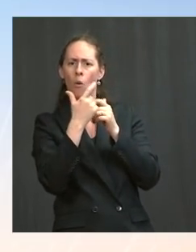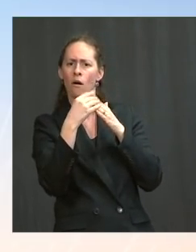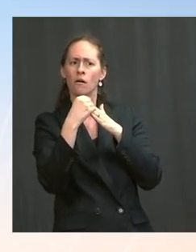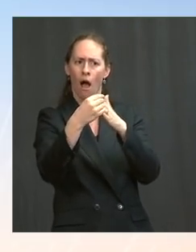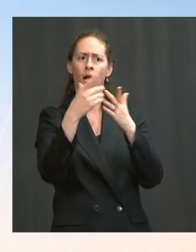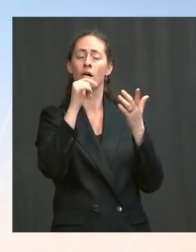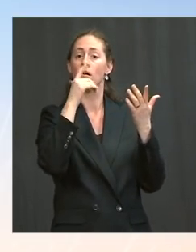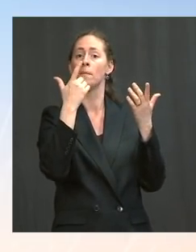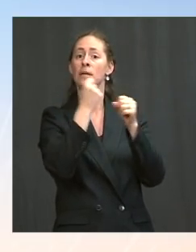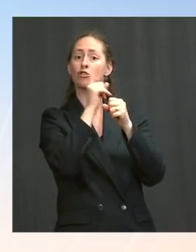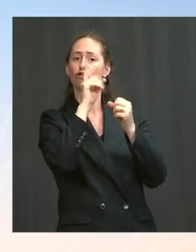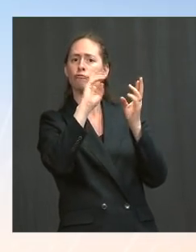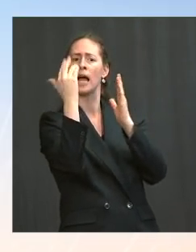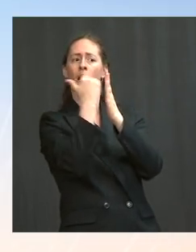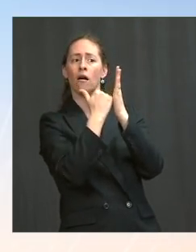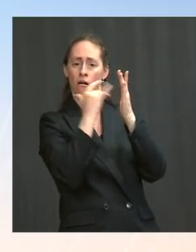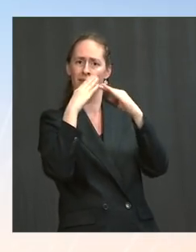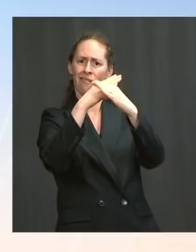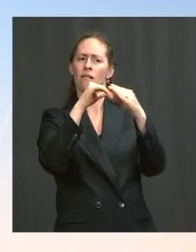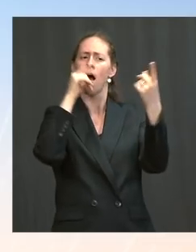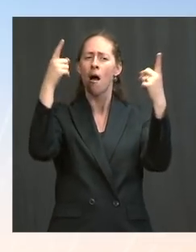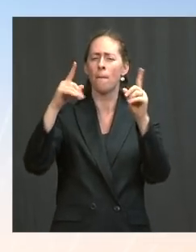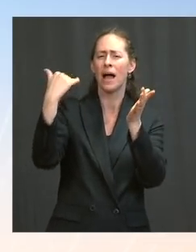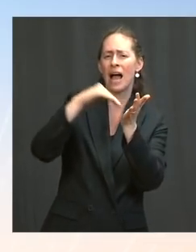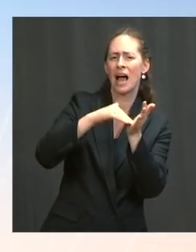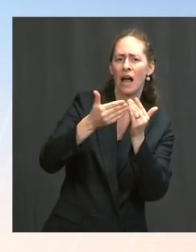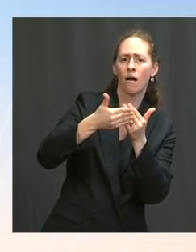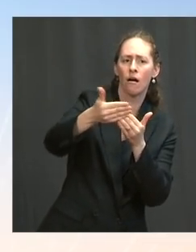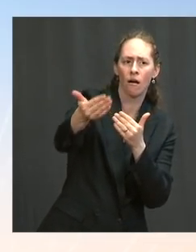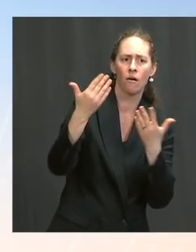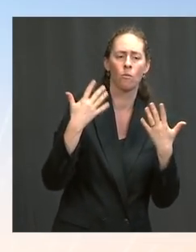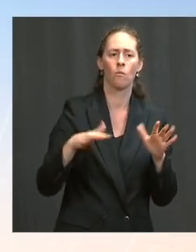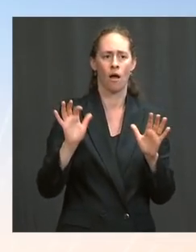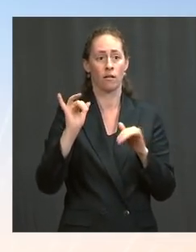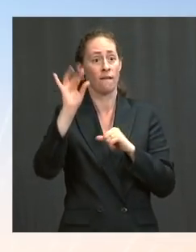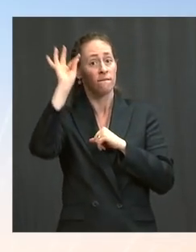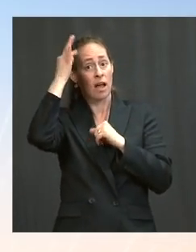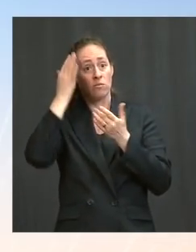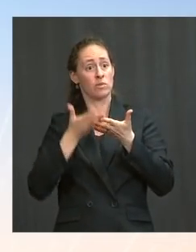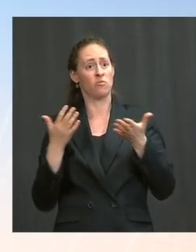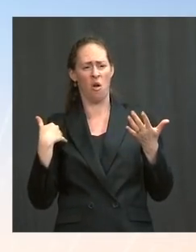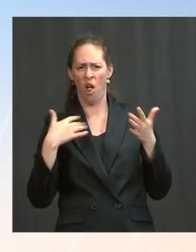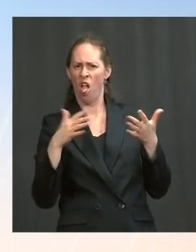I've just conveyed all the federal resources we are sending down to be supportive of efforts on the ground,